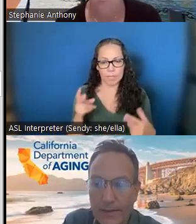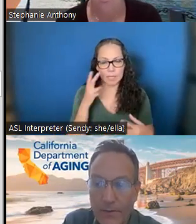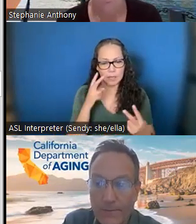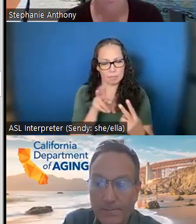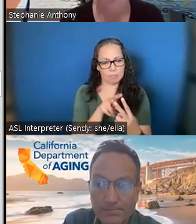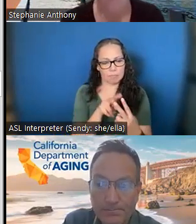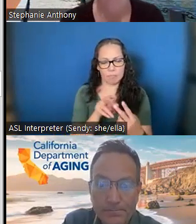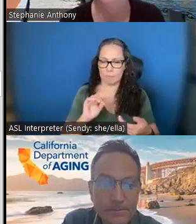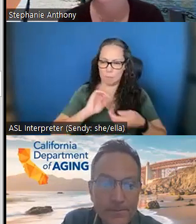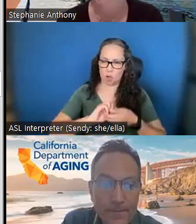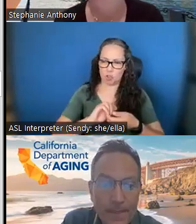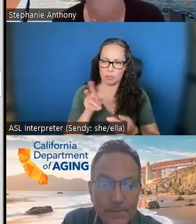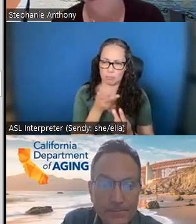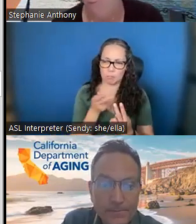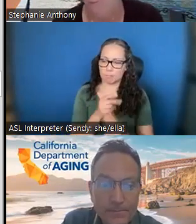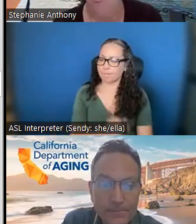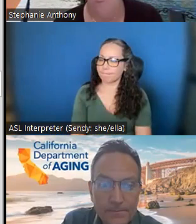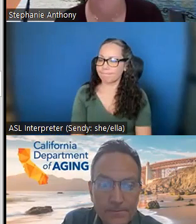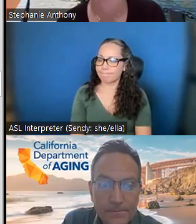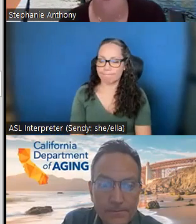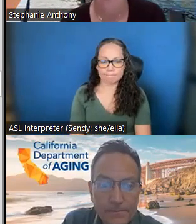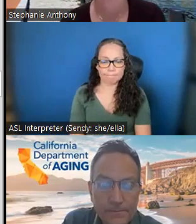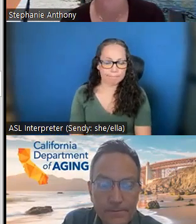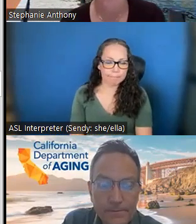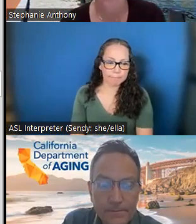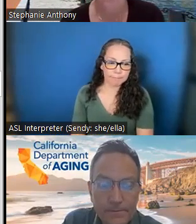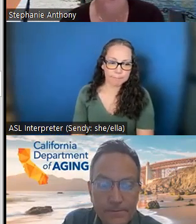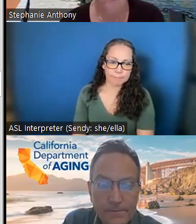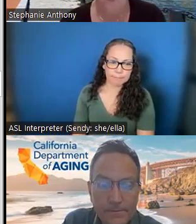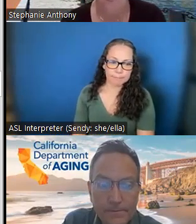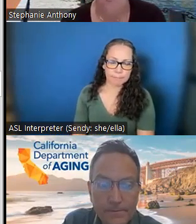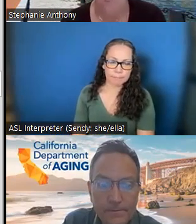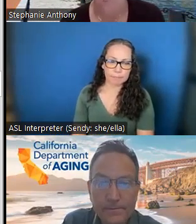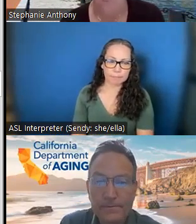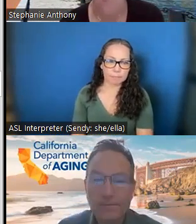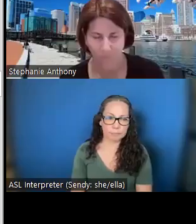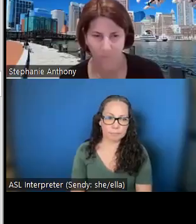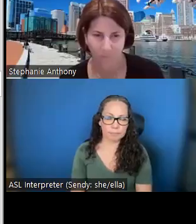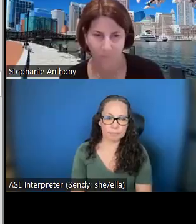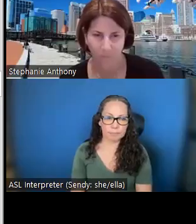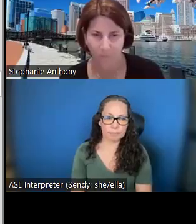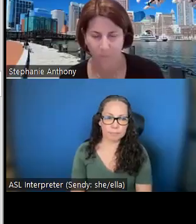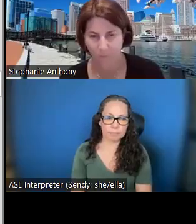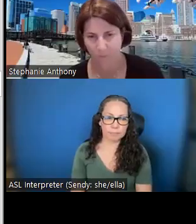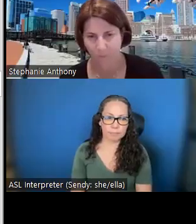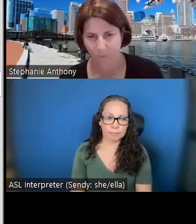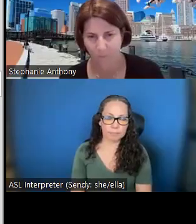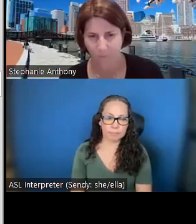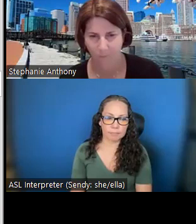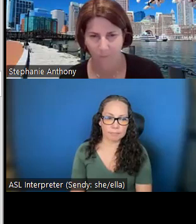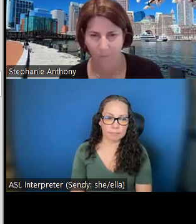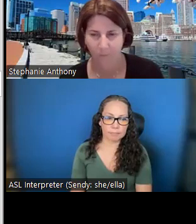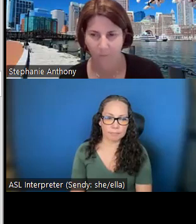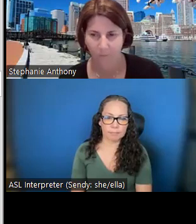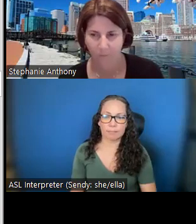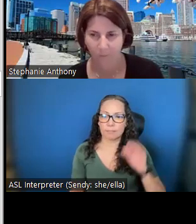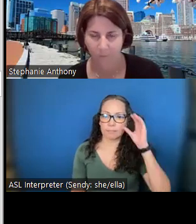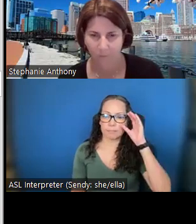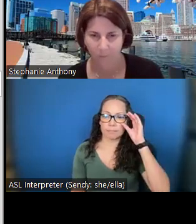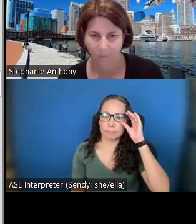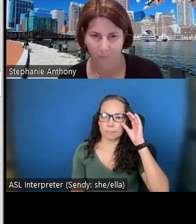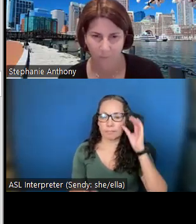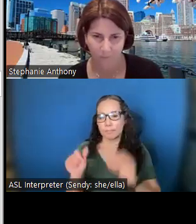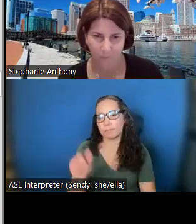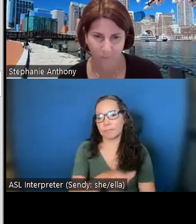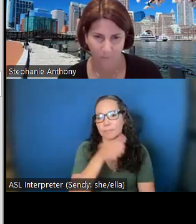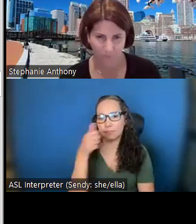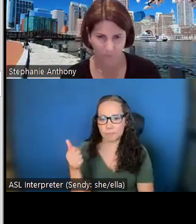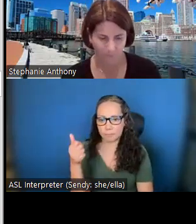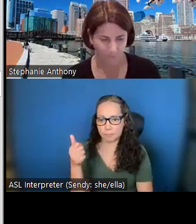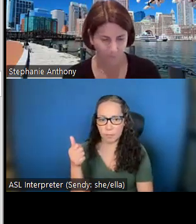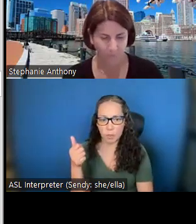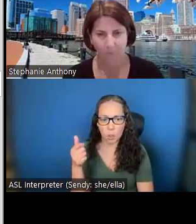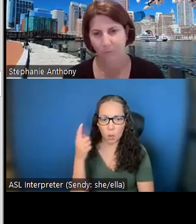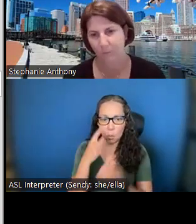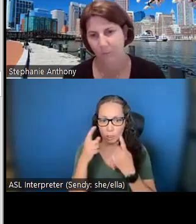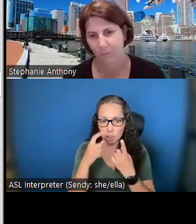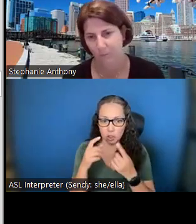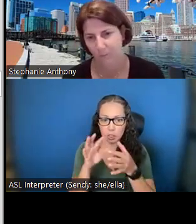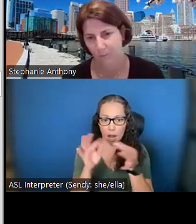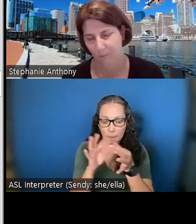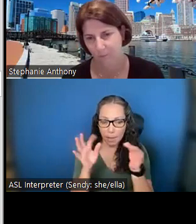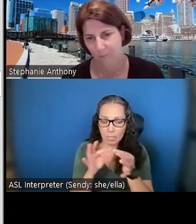D other questions comments followup on uh the